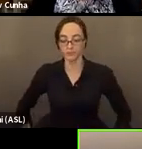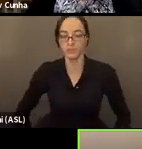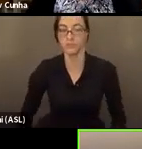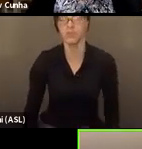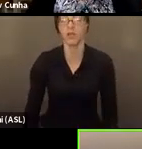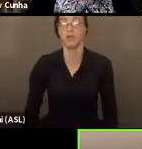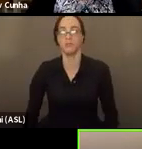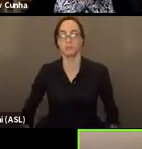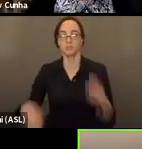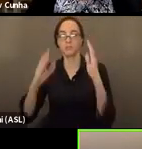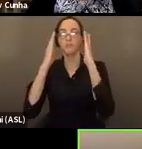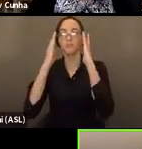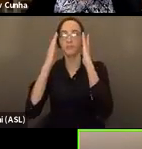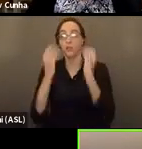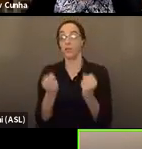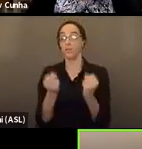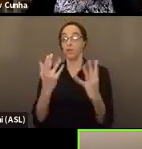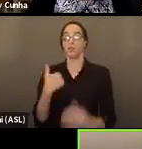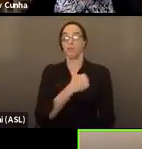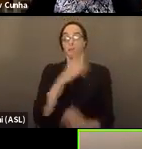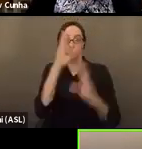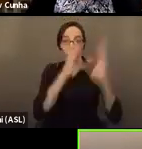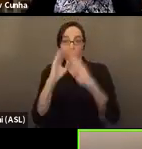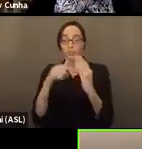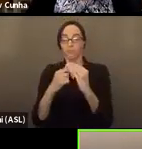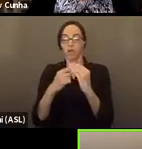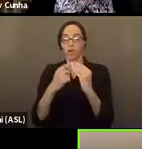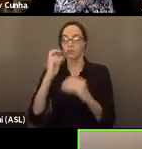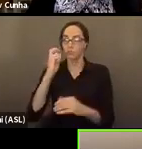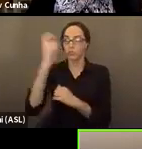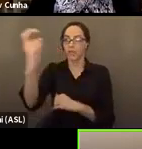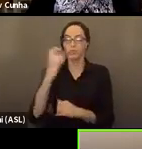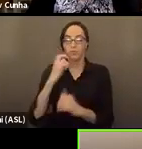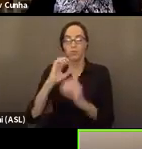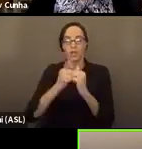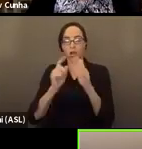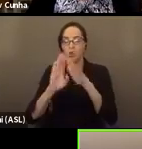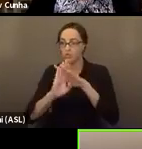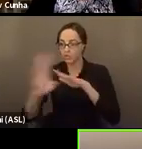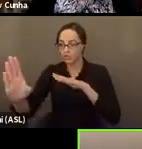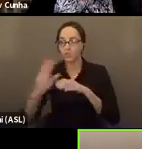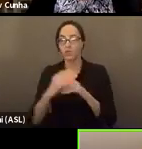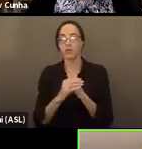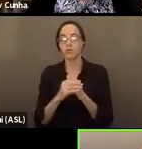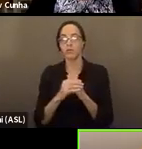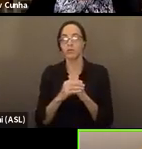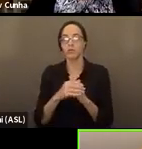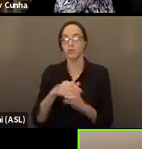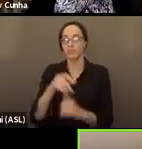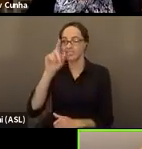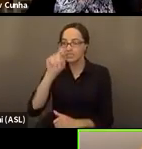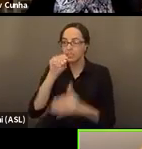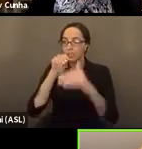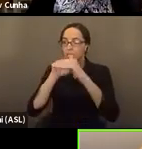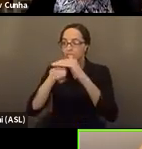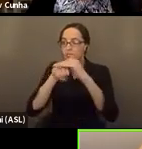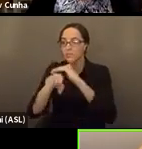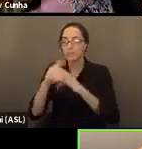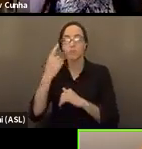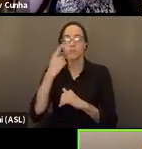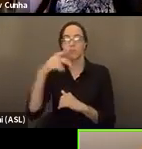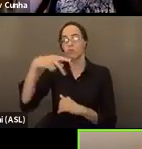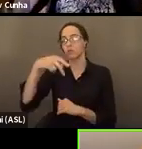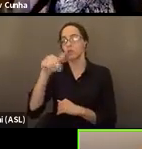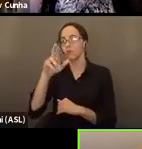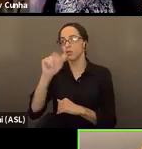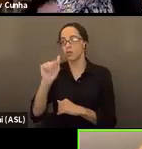how to get out and need that accessibility in terms of paratransit so april pearson is here